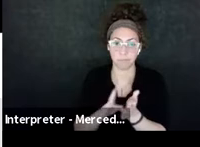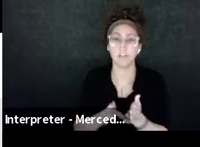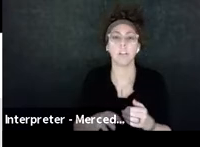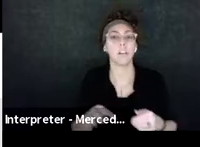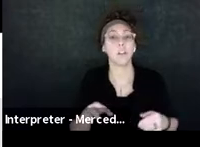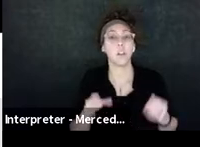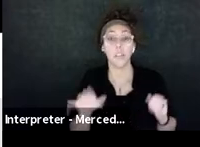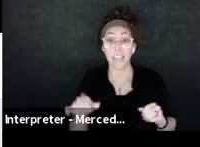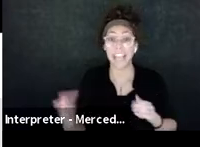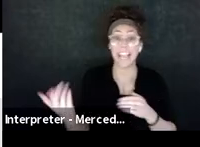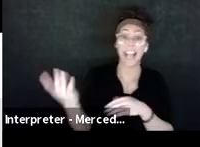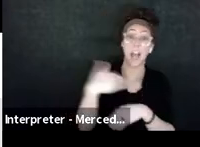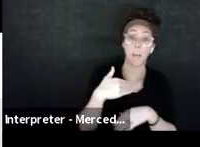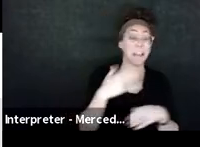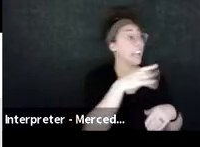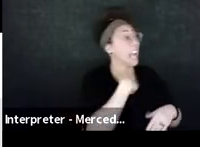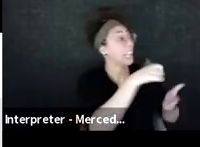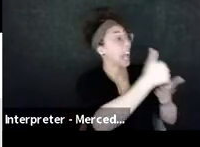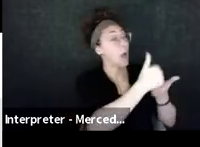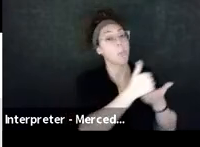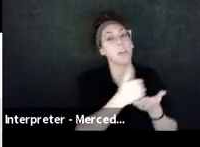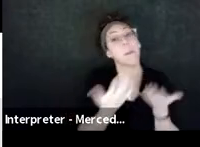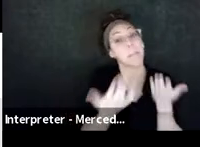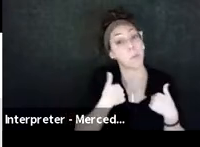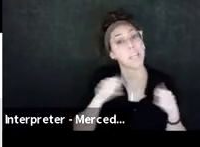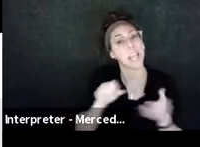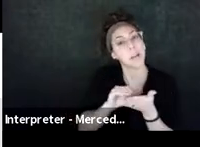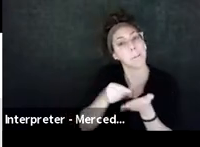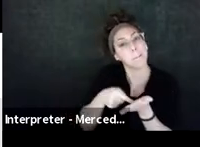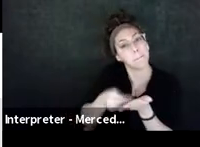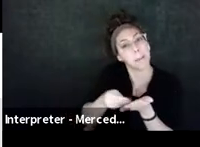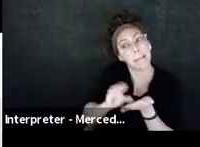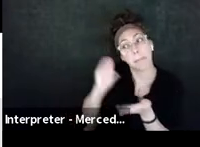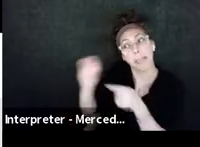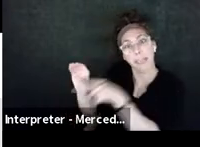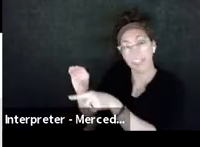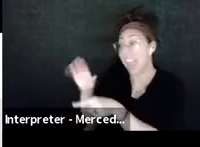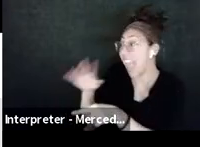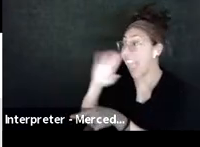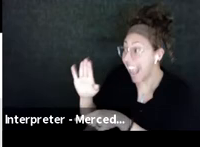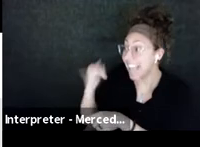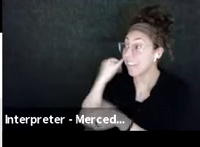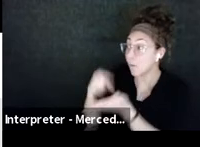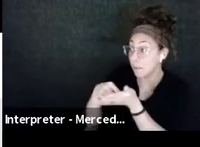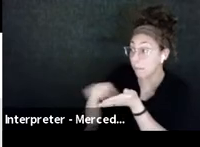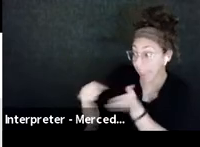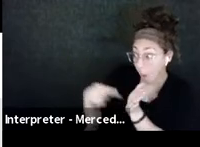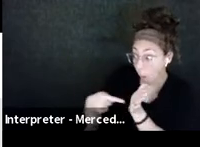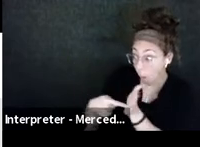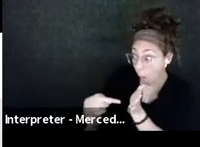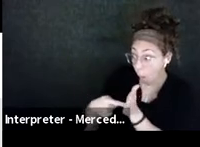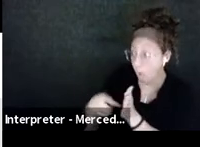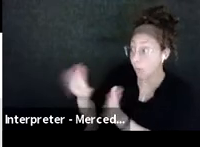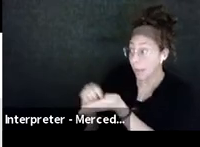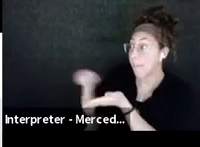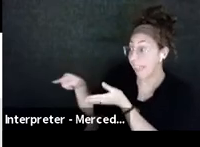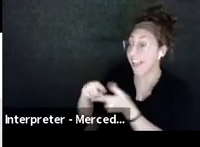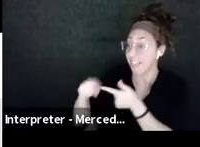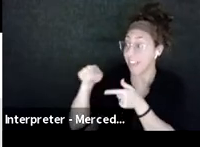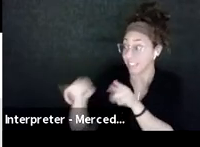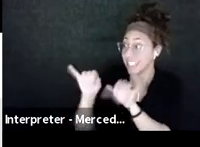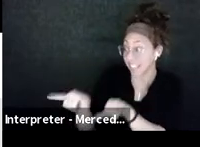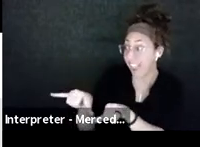maria.rodriguez: And pay their balance, though, they're going to be able to continue paying the rent. Can you allow you know allow us to work with you so that we can pay that amount. And then the client can just continue to pay the rent.